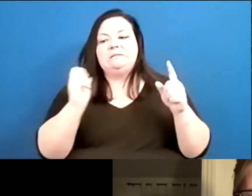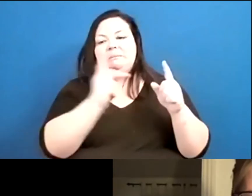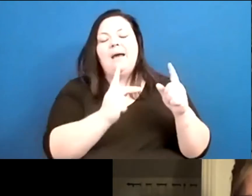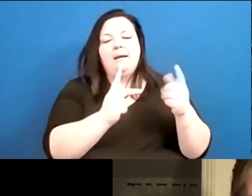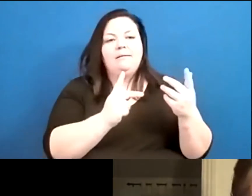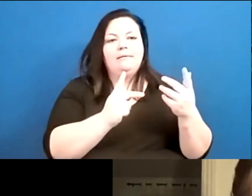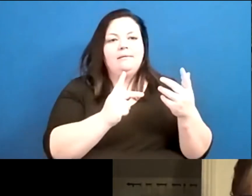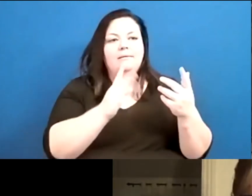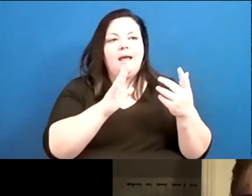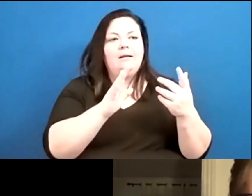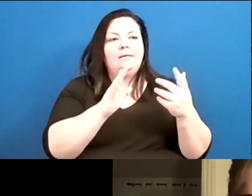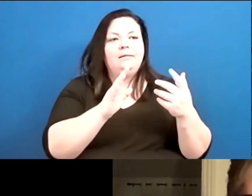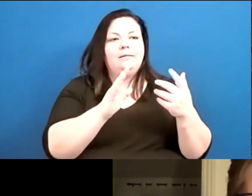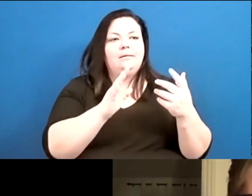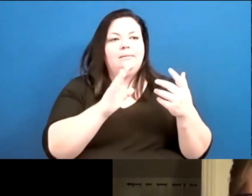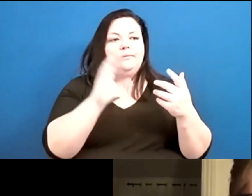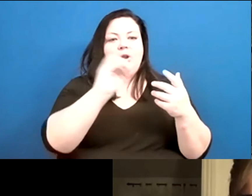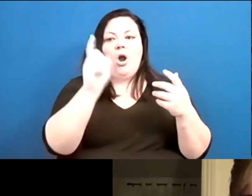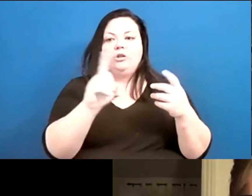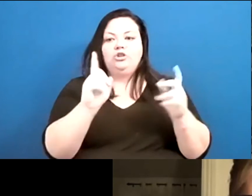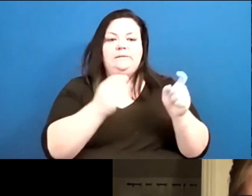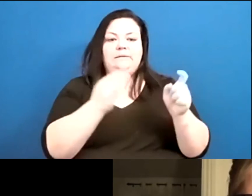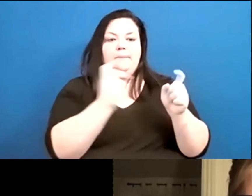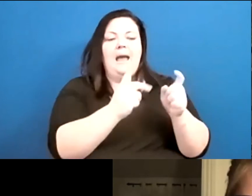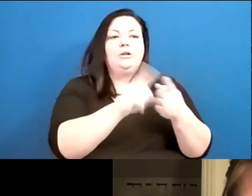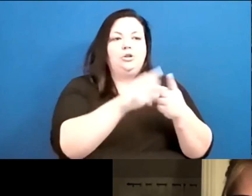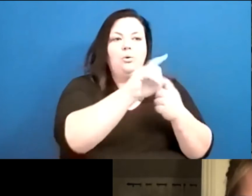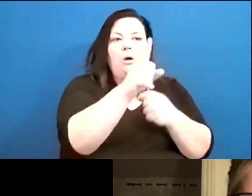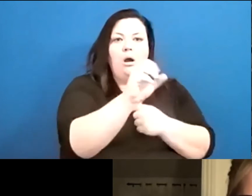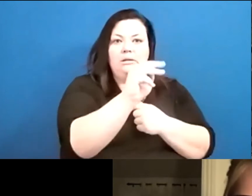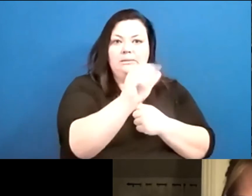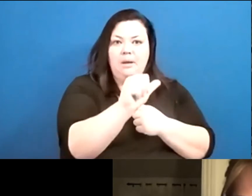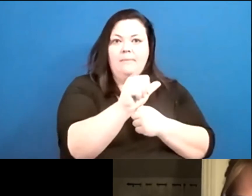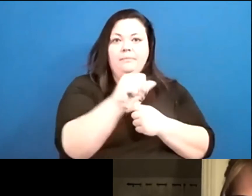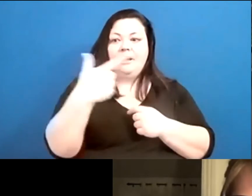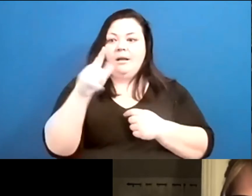she gives back Oz to, um, Ozma and Glinda is also there, like a lot of